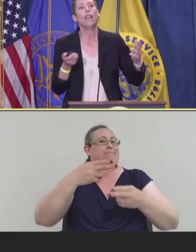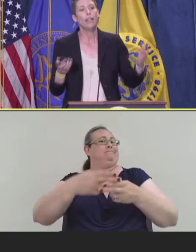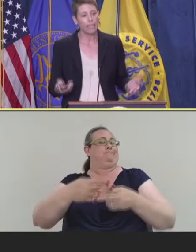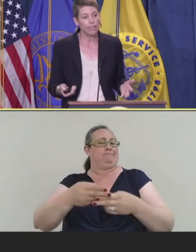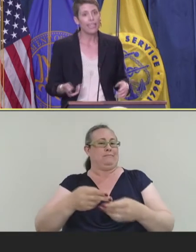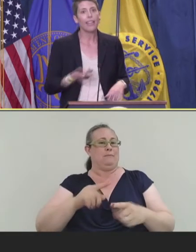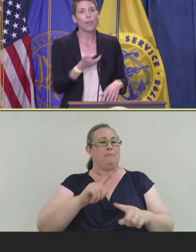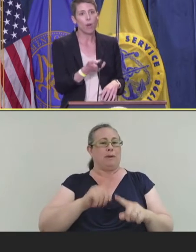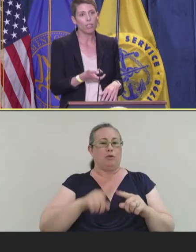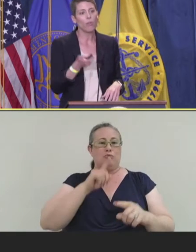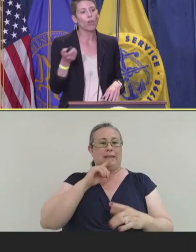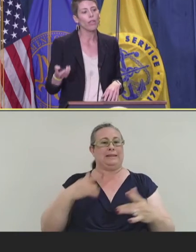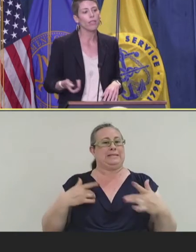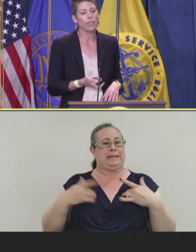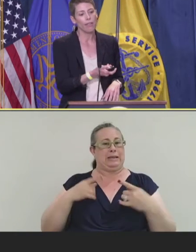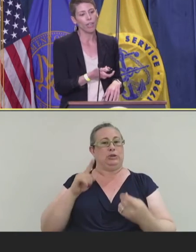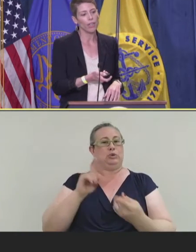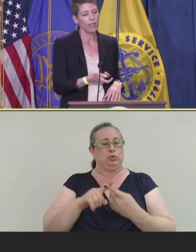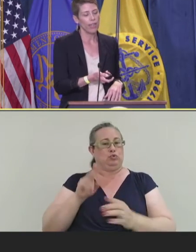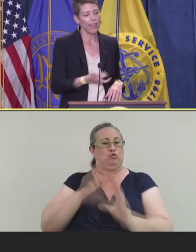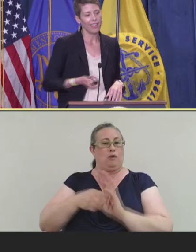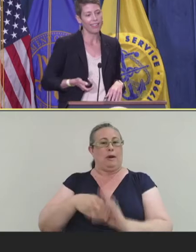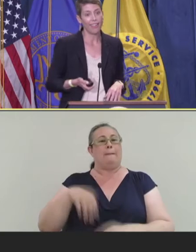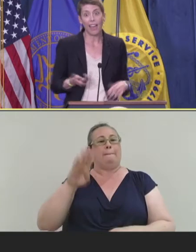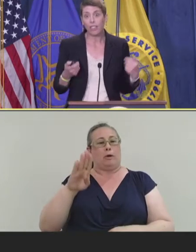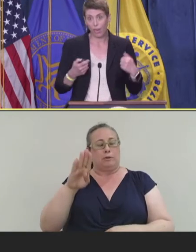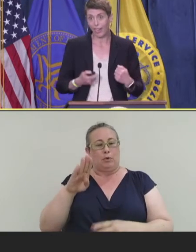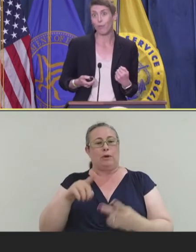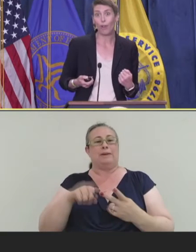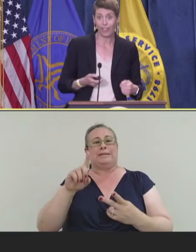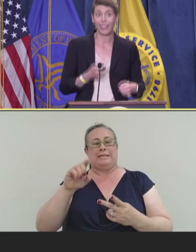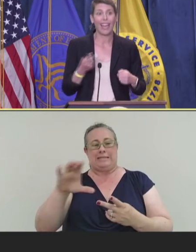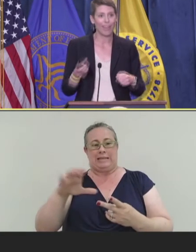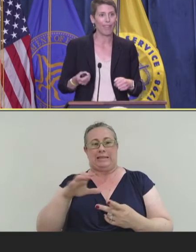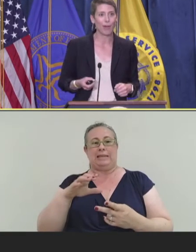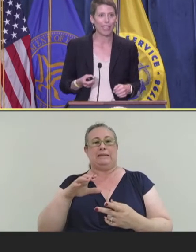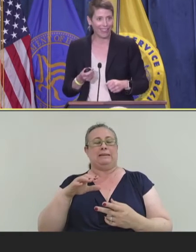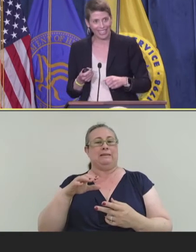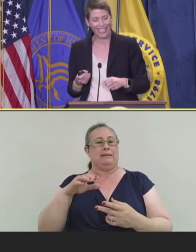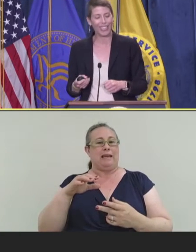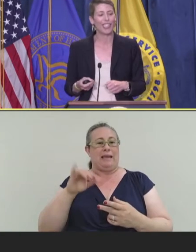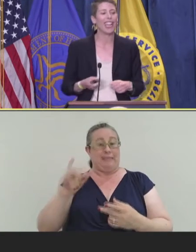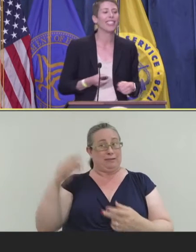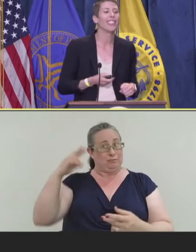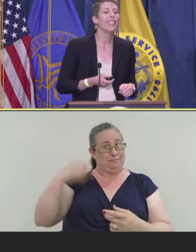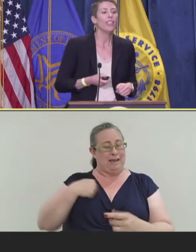and D.C. and Baltimore in this endeavor. And that is why I work at Montgomery County DHHS.